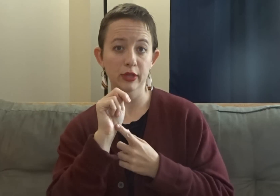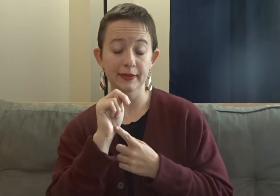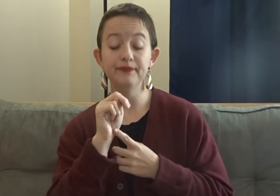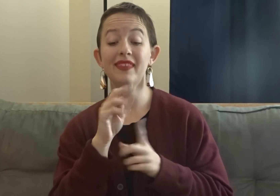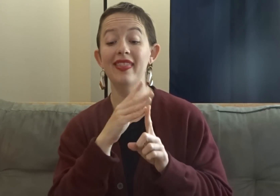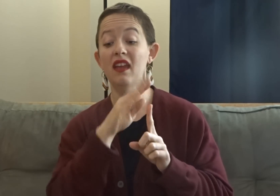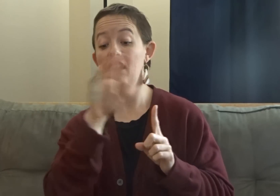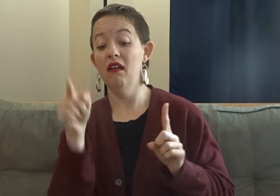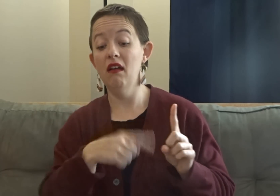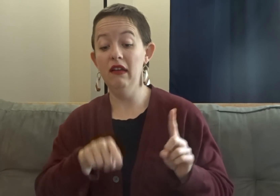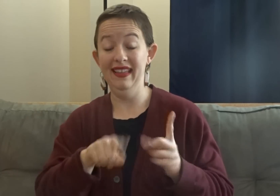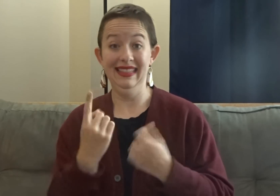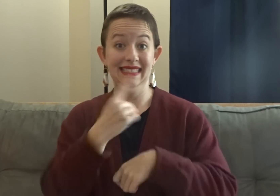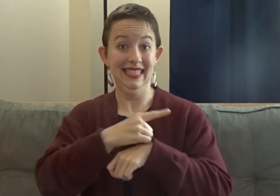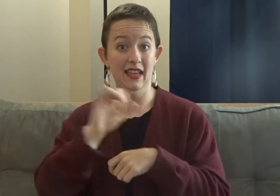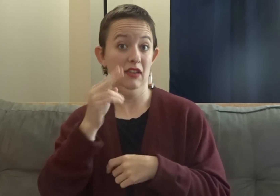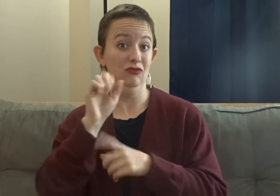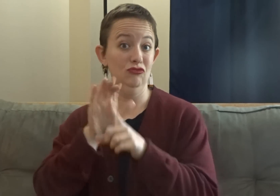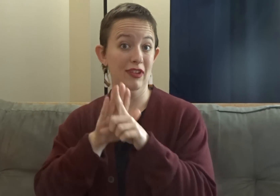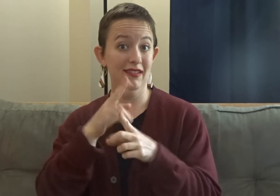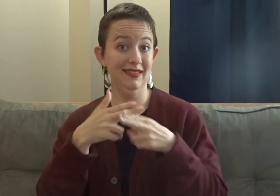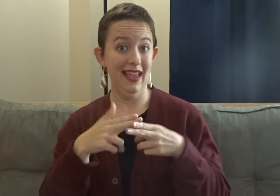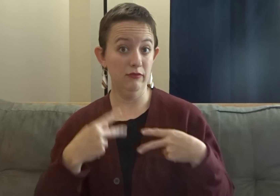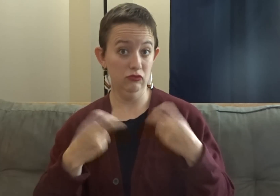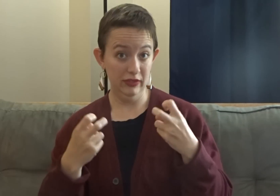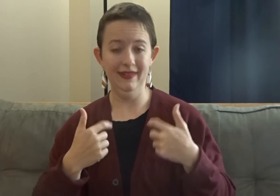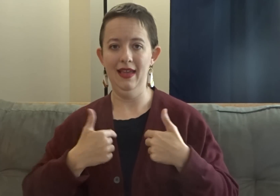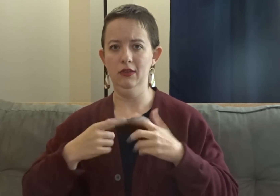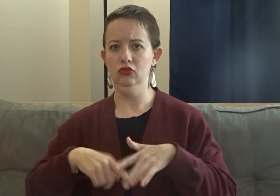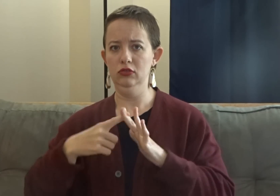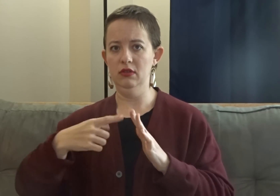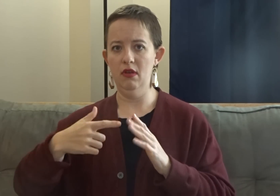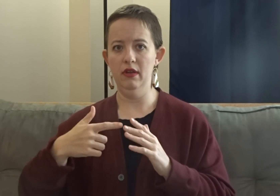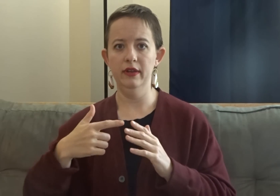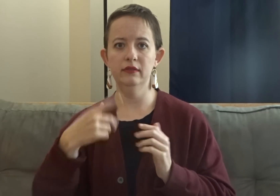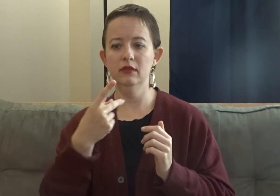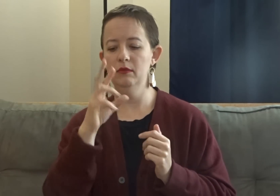It's just... a baby aspirin as well. Then the day of Jenna's egg retrieval. I will start...